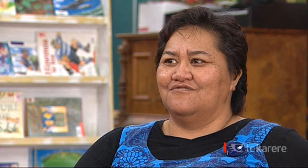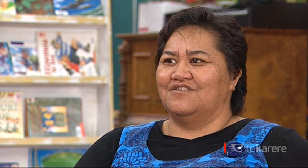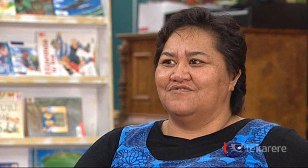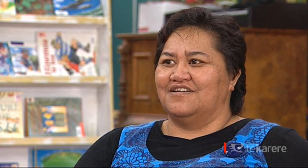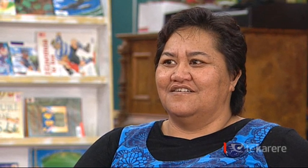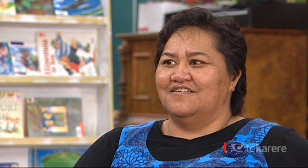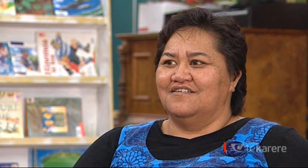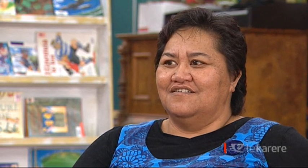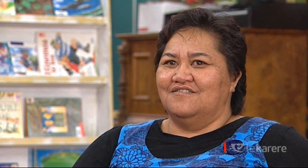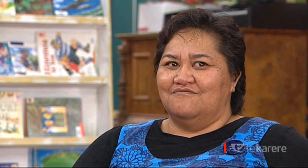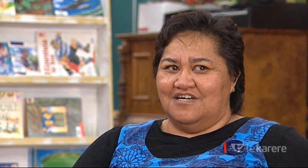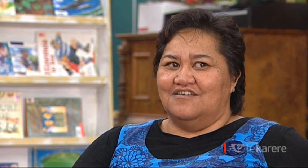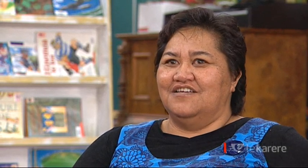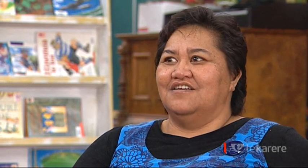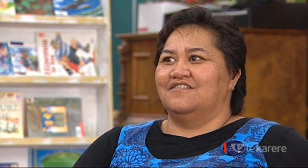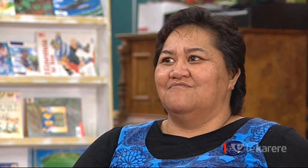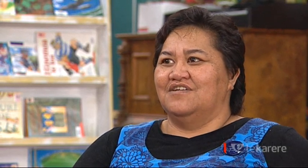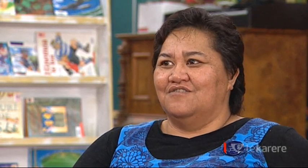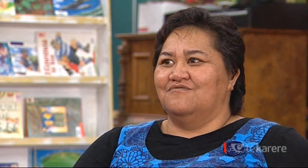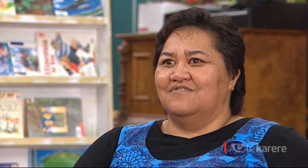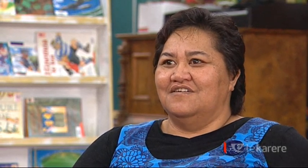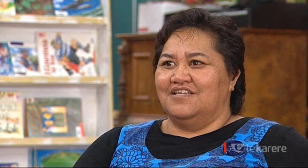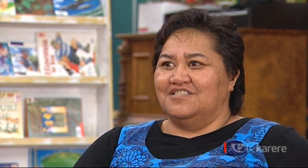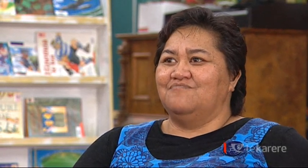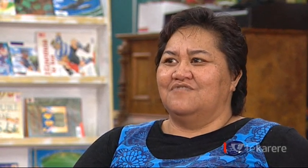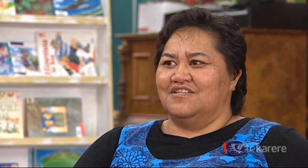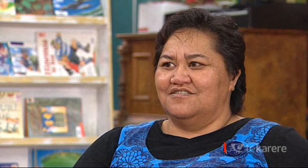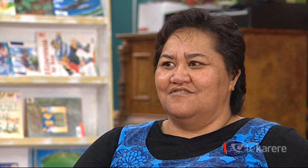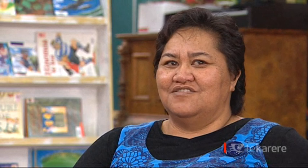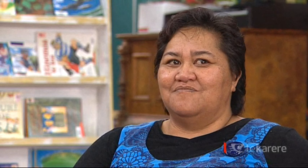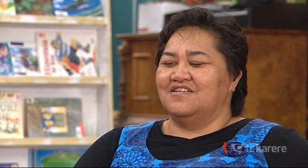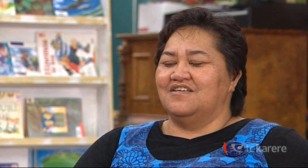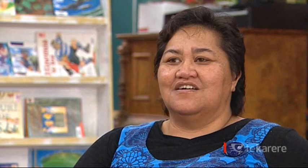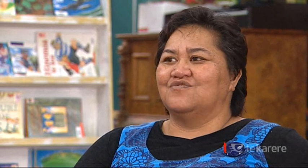to encourage this language to be used and learnt far and wide.